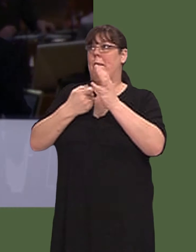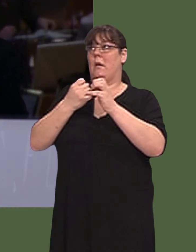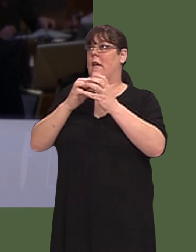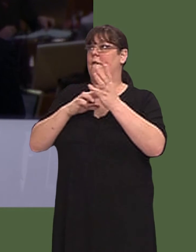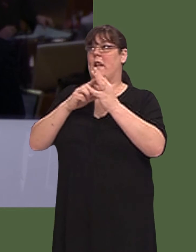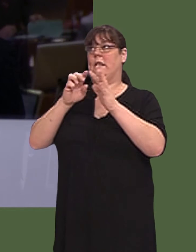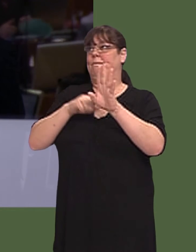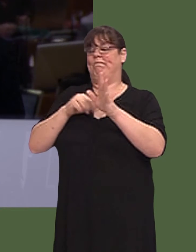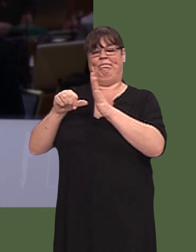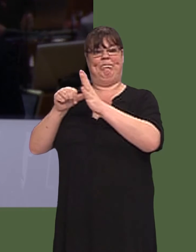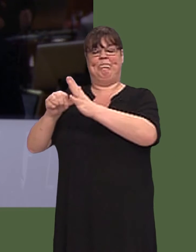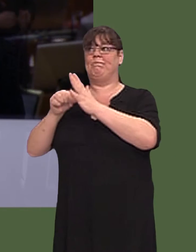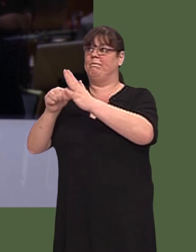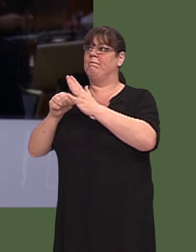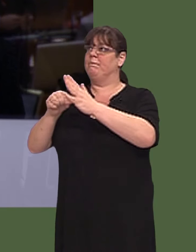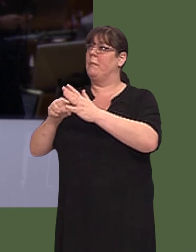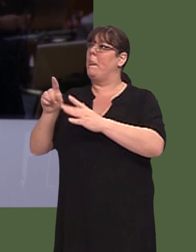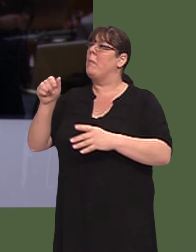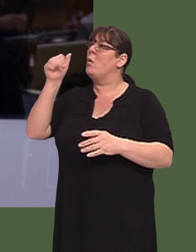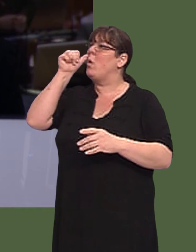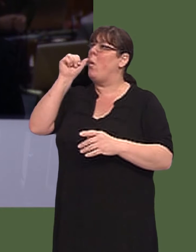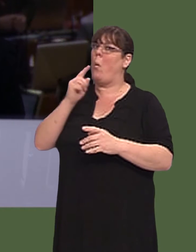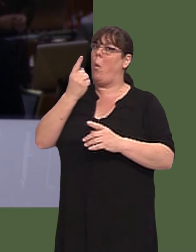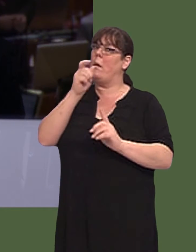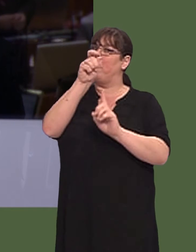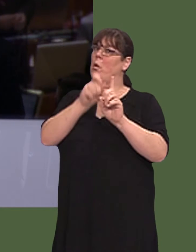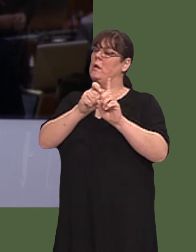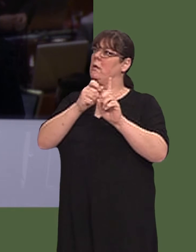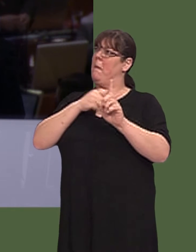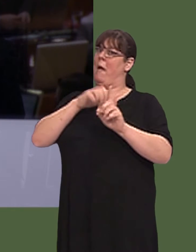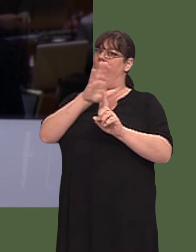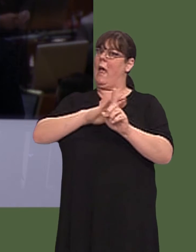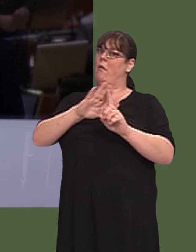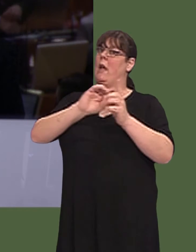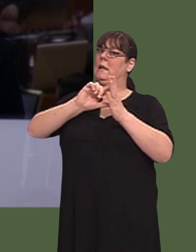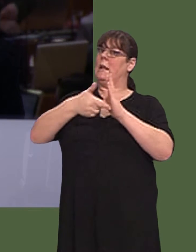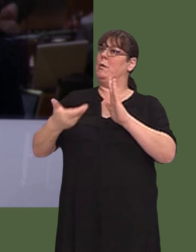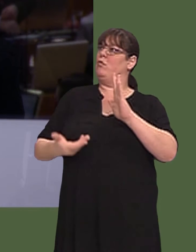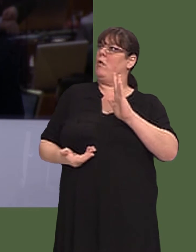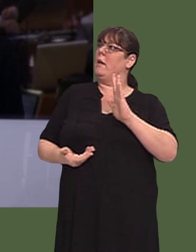If I can focus on those, you may be aware of the work of one of my constituents, disabled